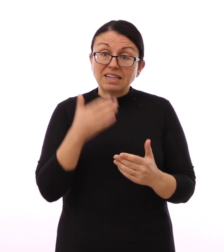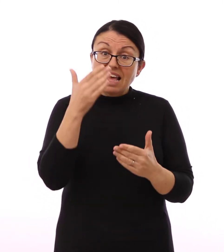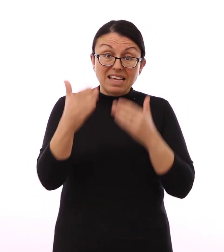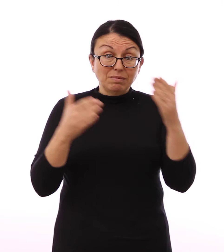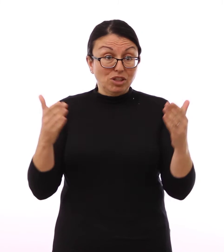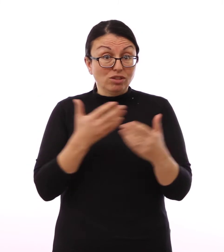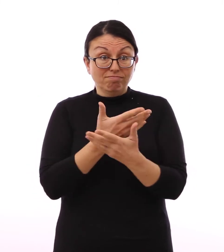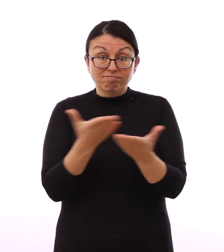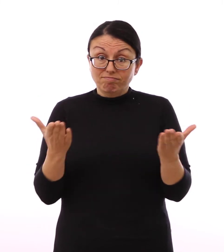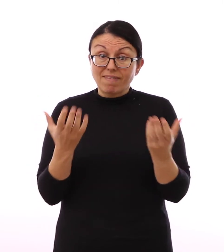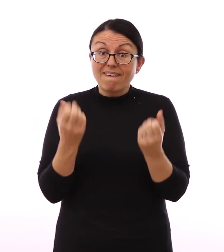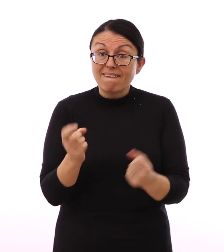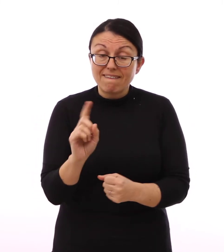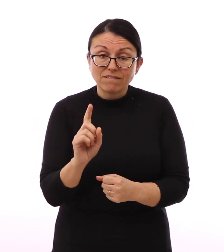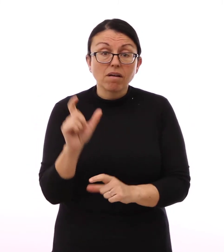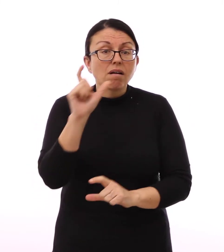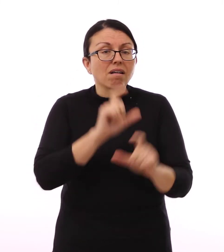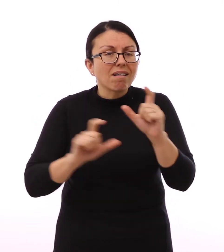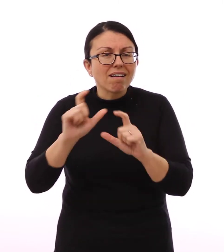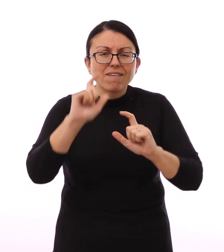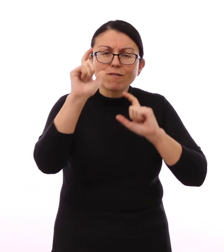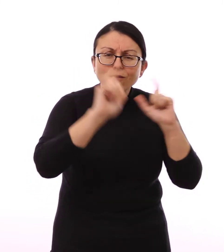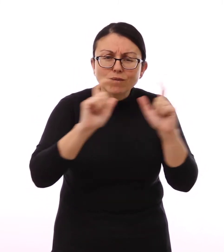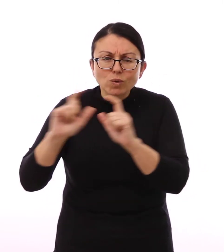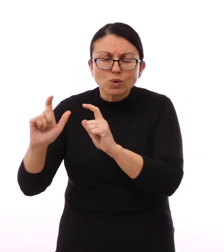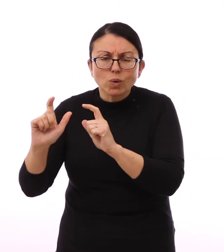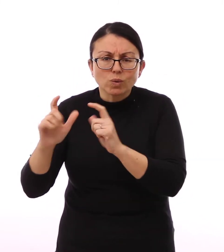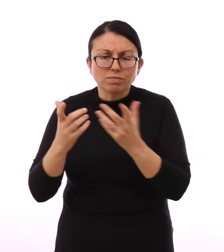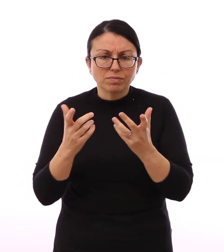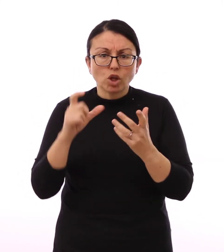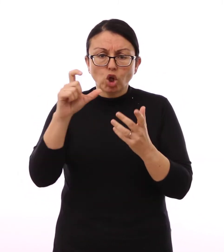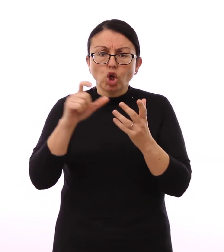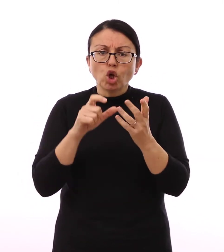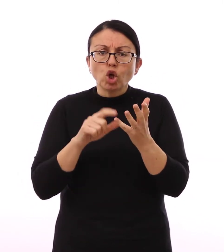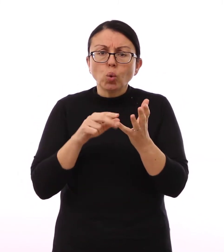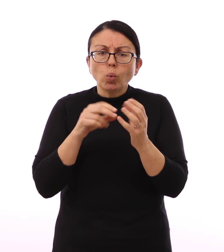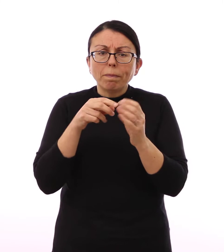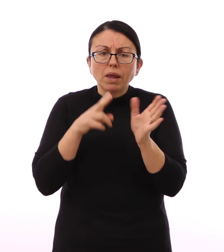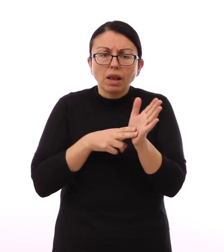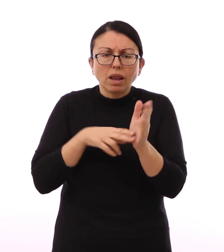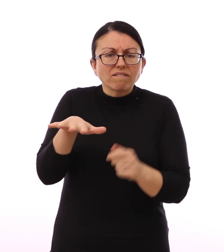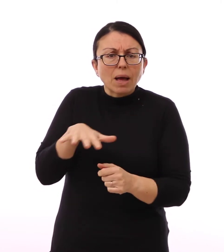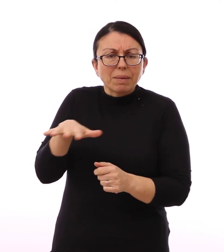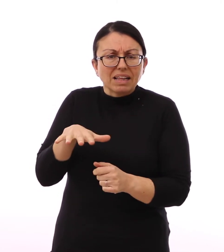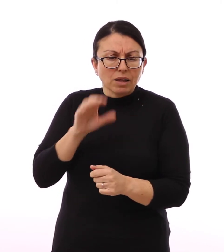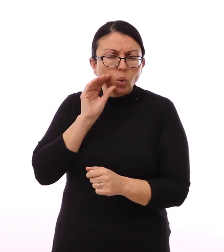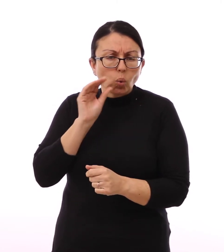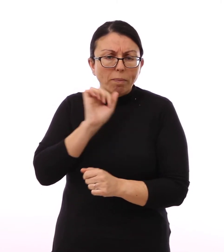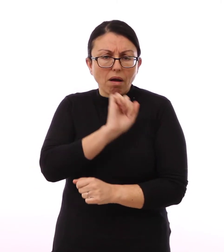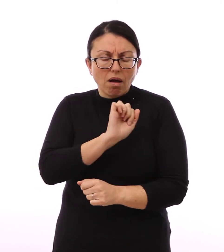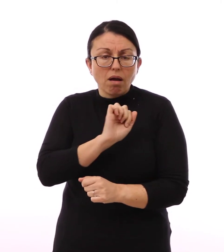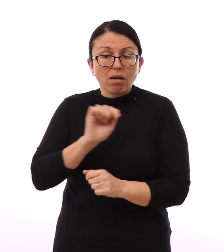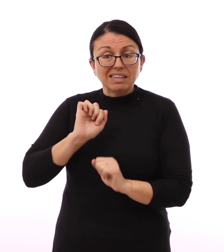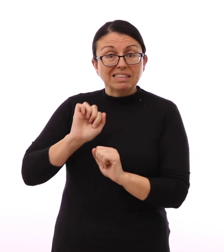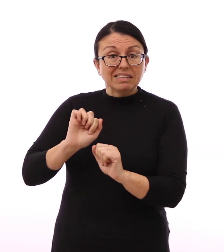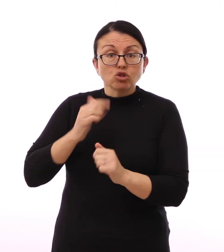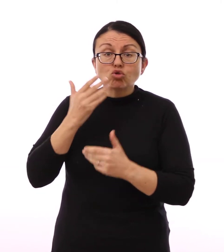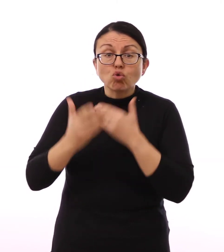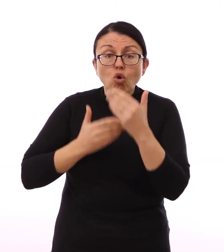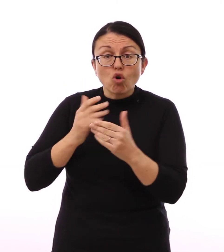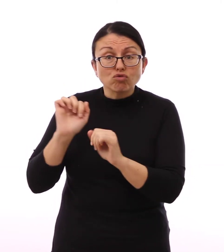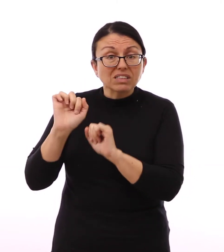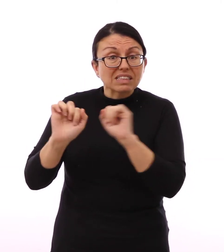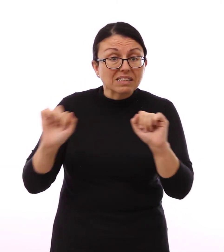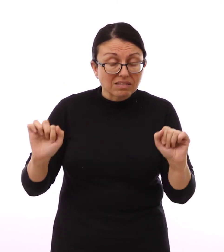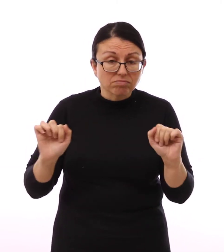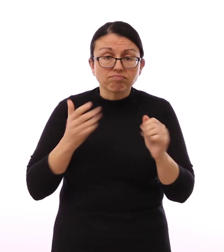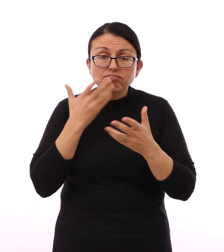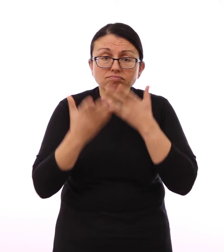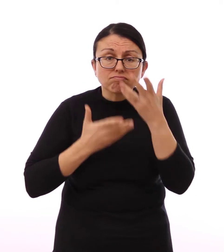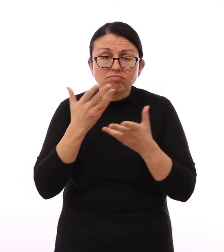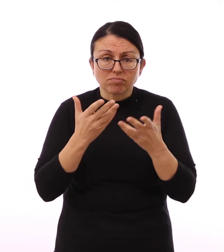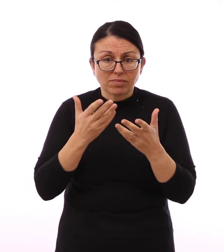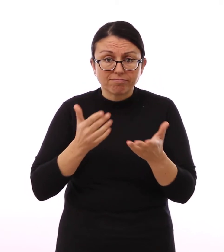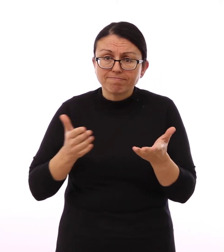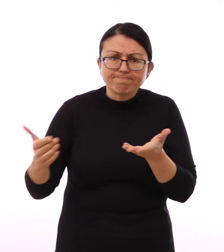The exhibition shows colour photographs, depicting the Cuban families whose stories are narrated